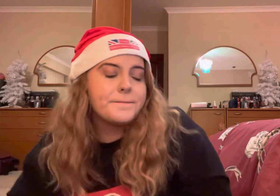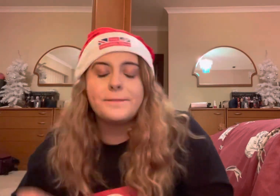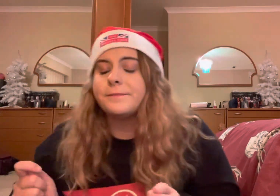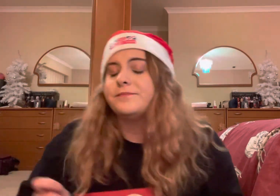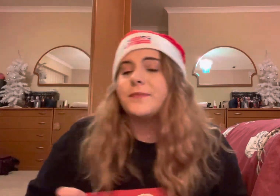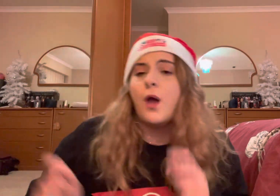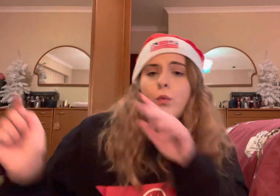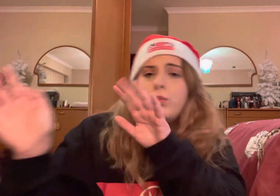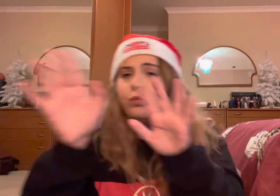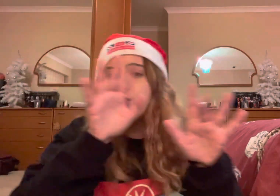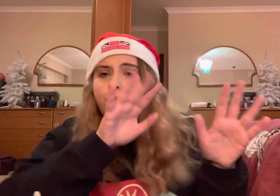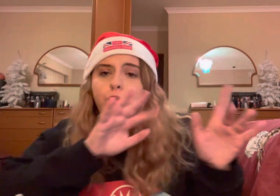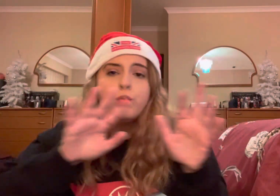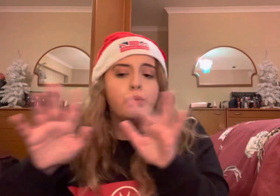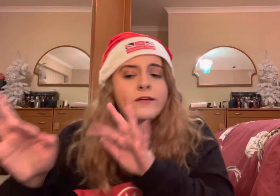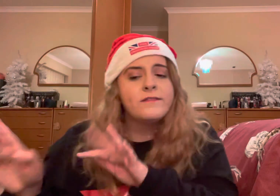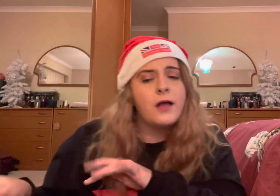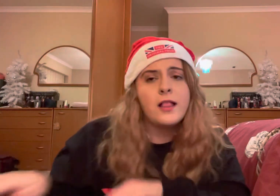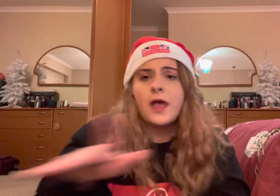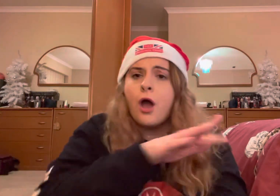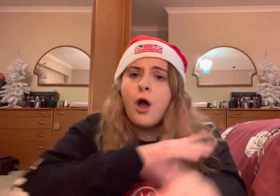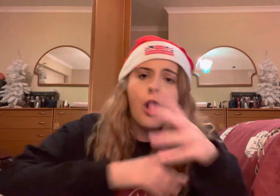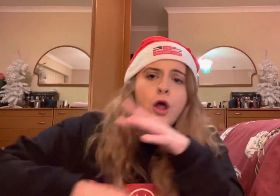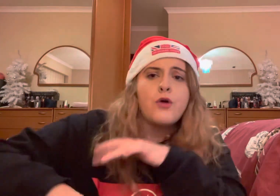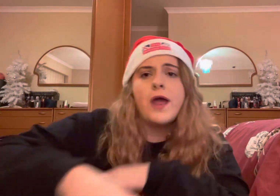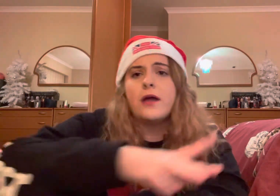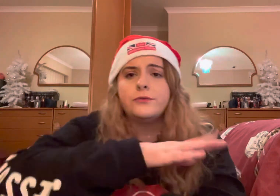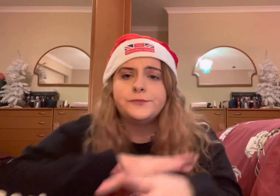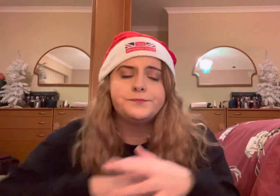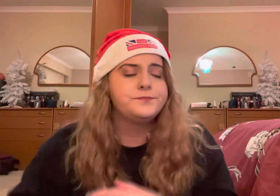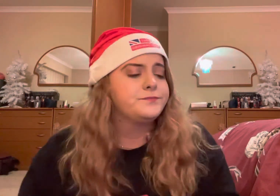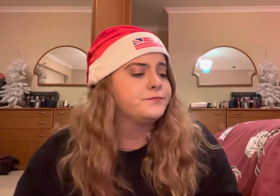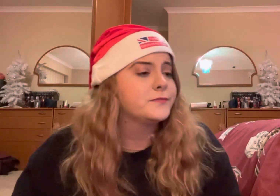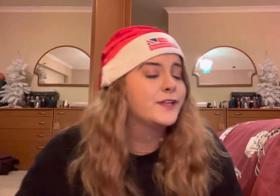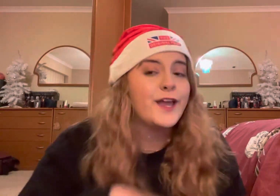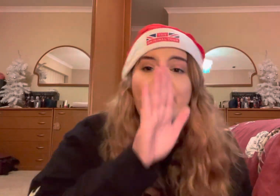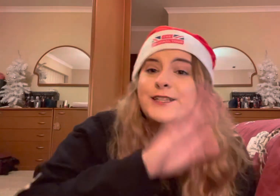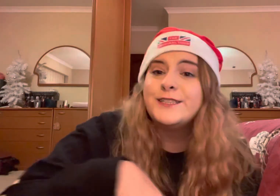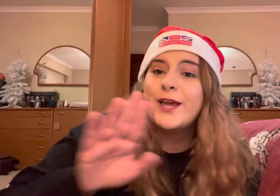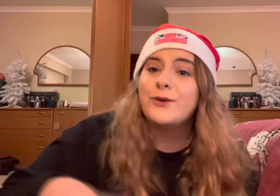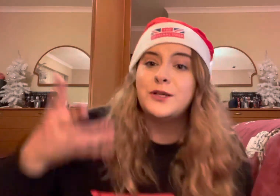Snow is falling All around me